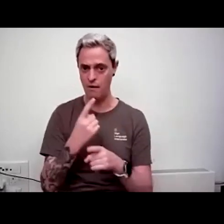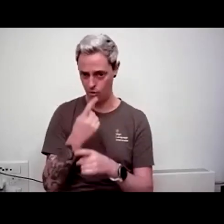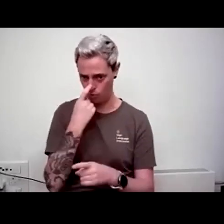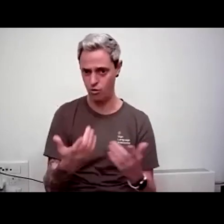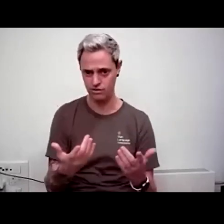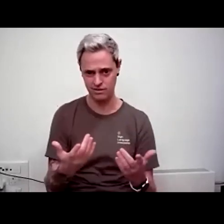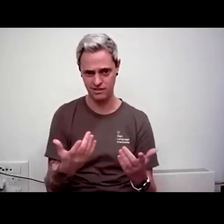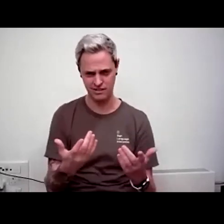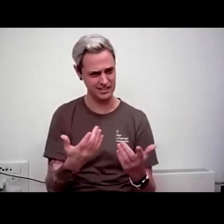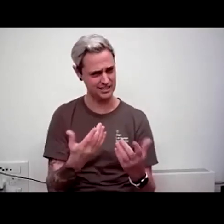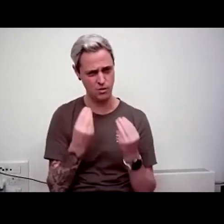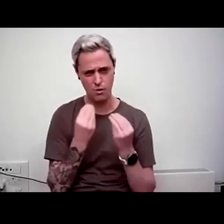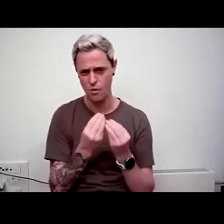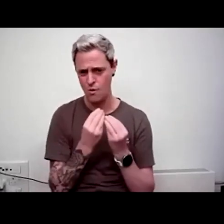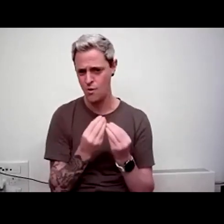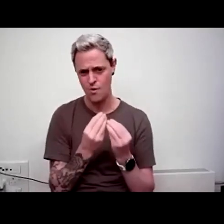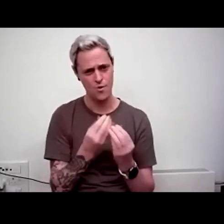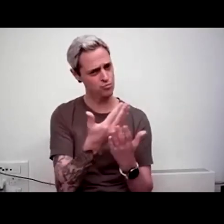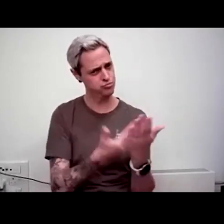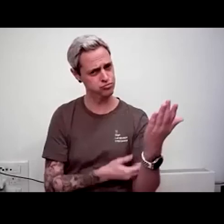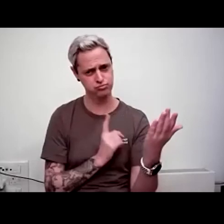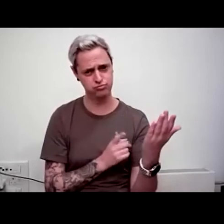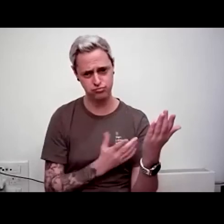One of the richest papers I’ve heard in a long time.